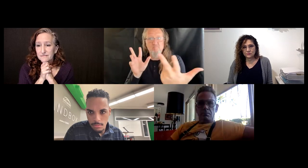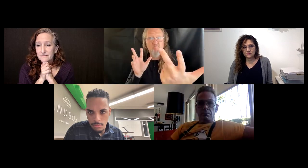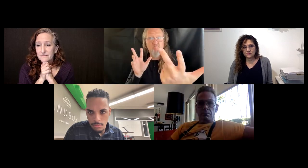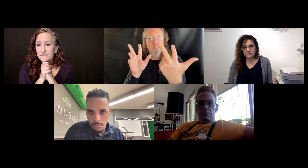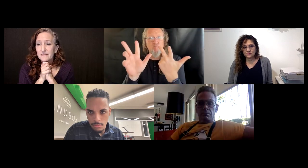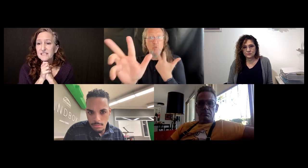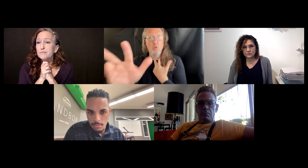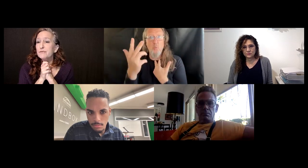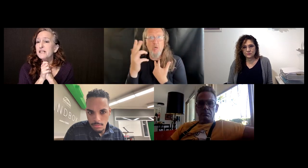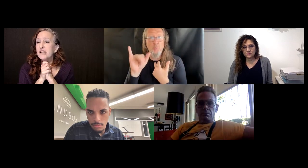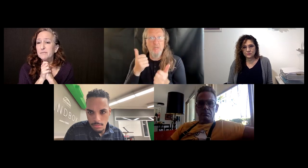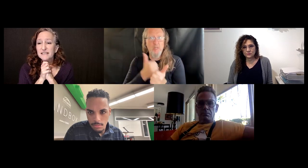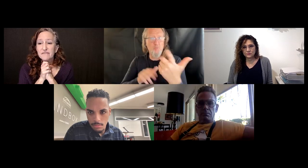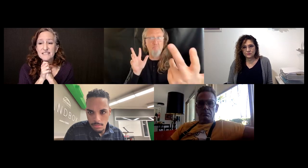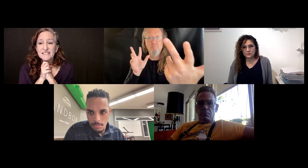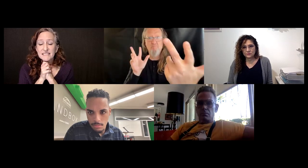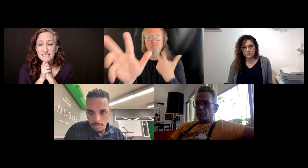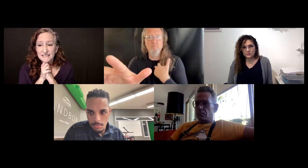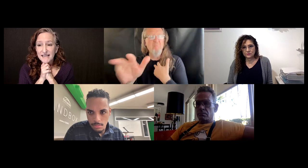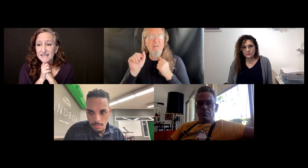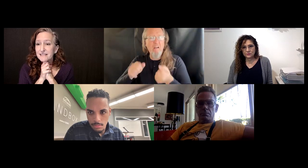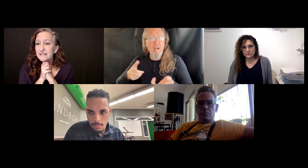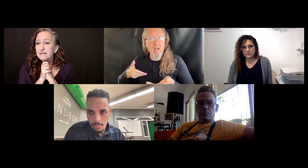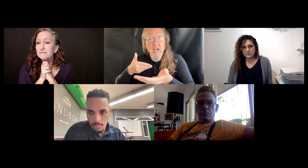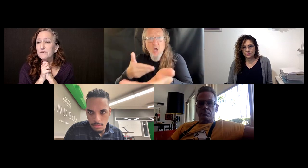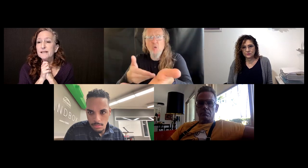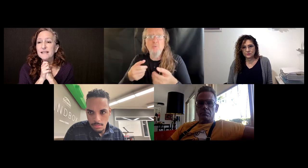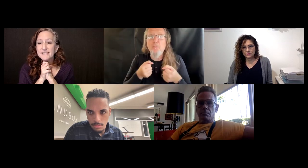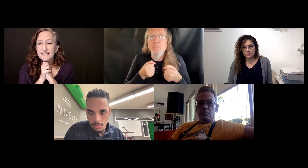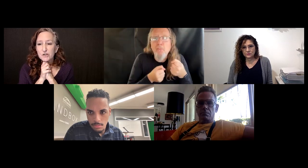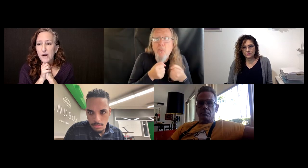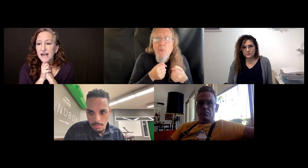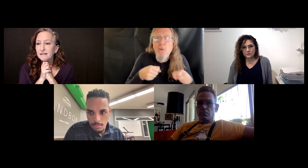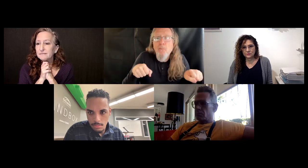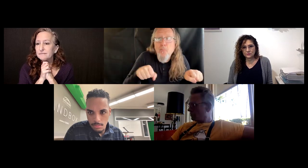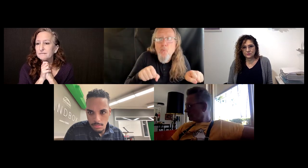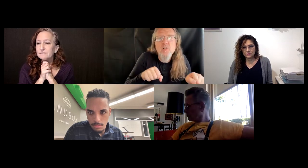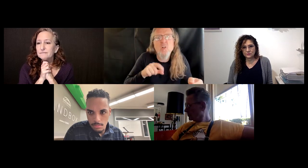This bridge, I believe, is 6 lanes, 3 lanes each way.